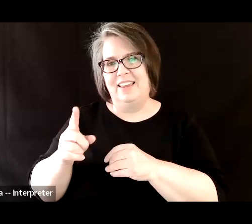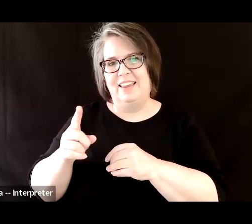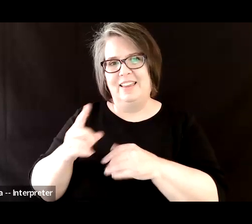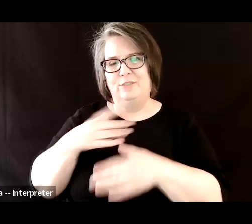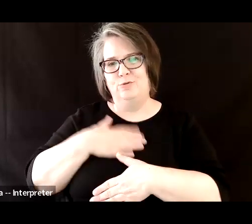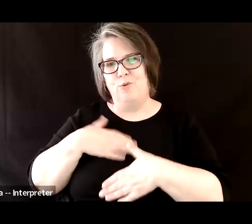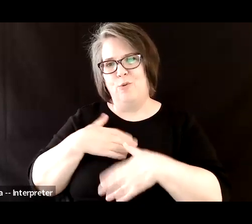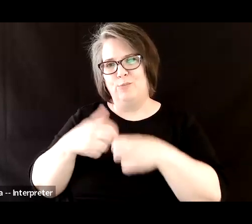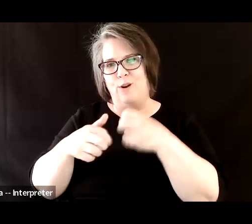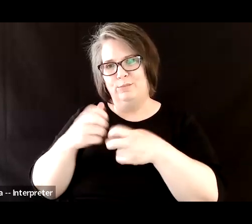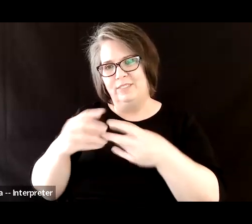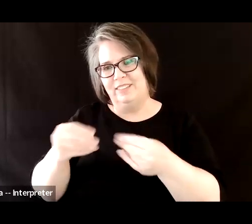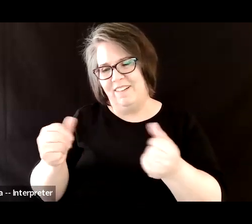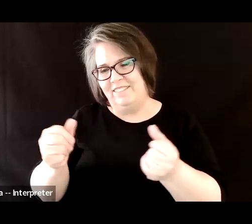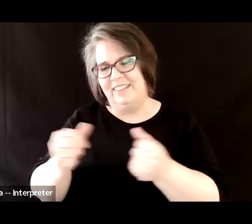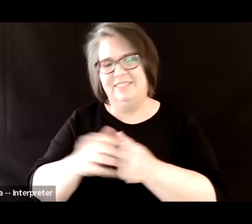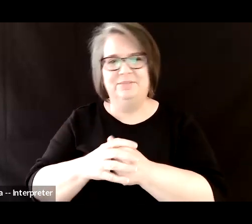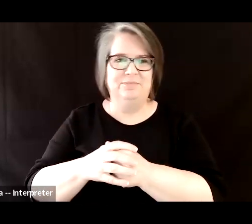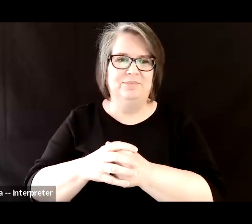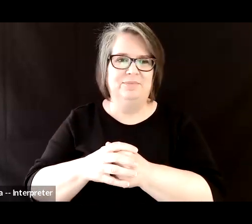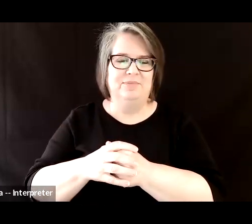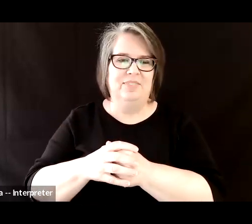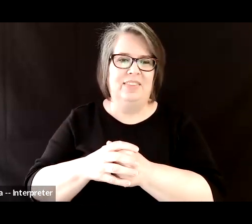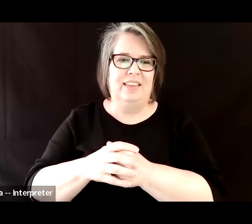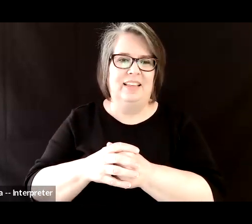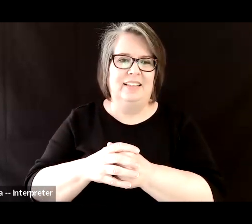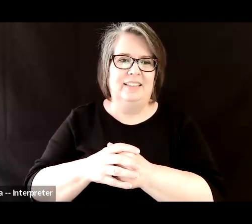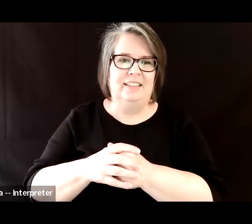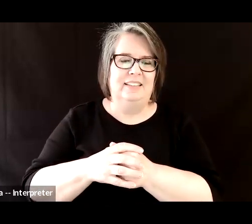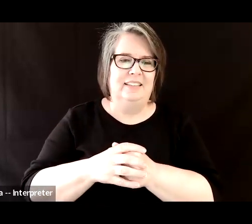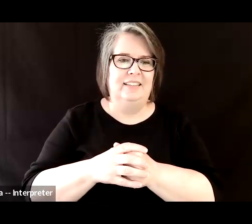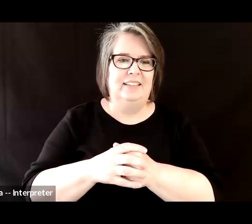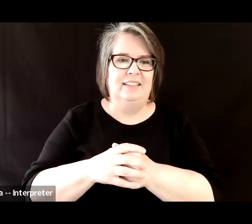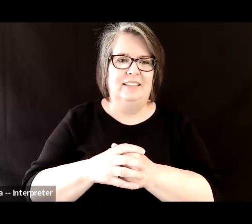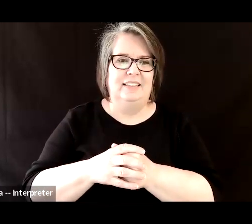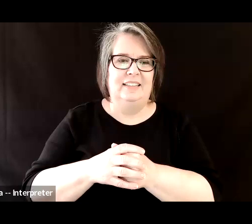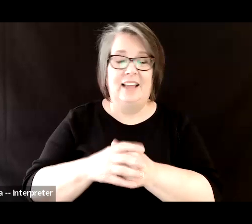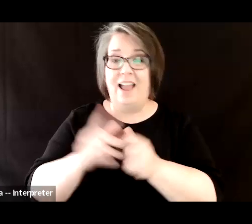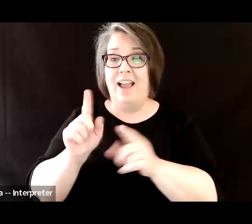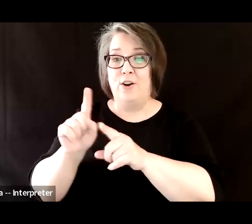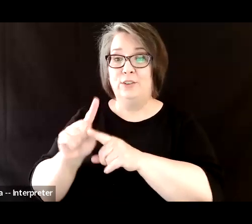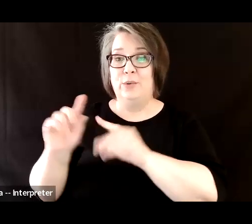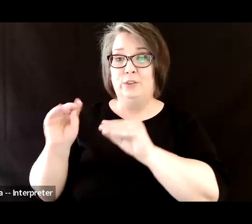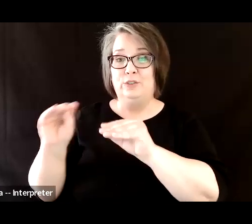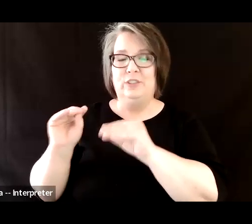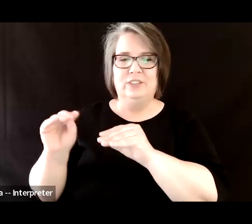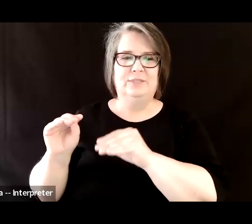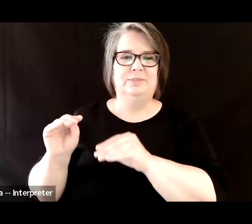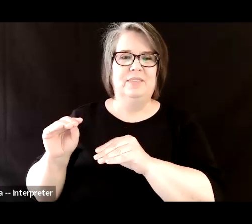with faculty on creative approaches to assessment and also instruction. In addition to his instructional